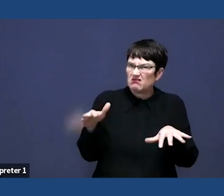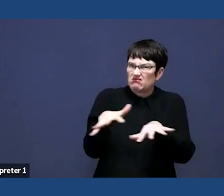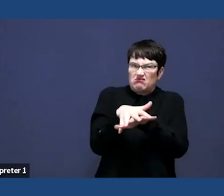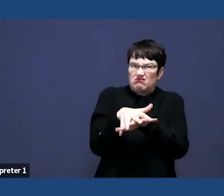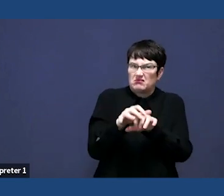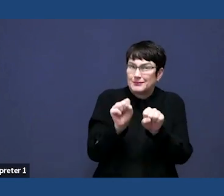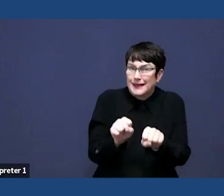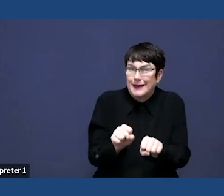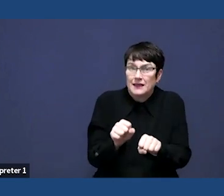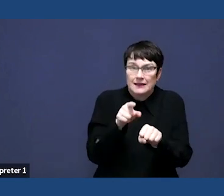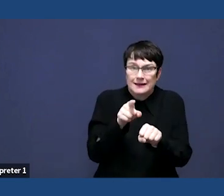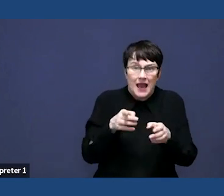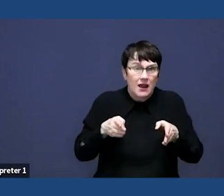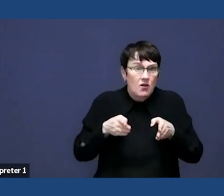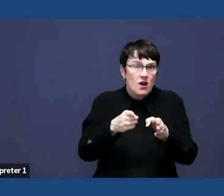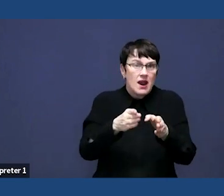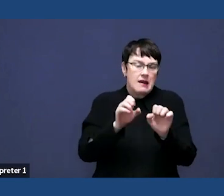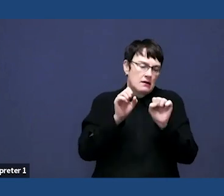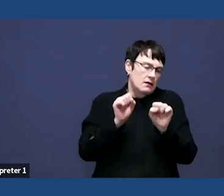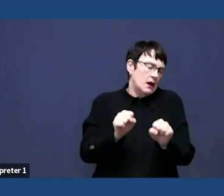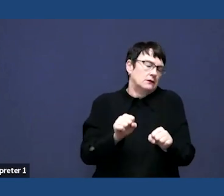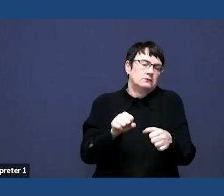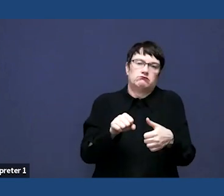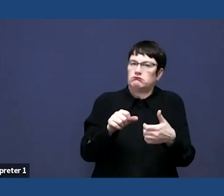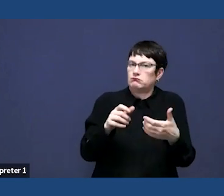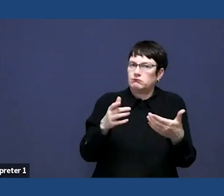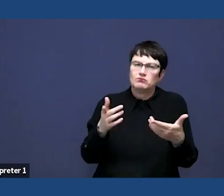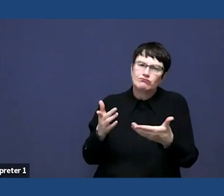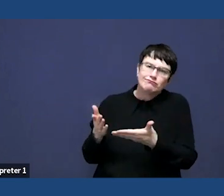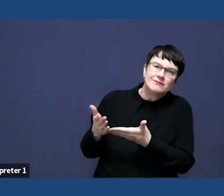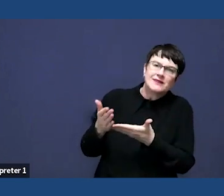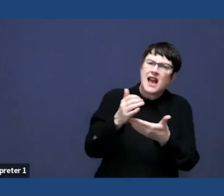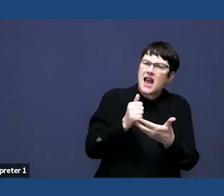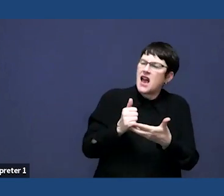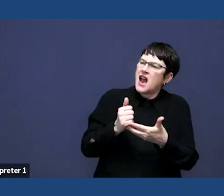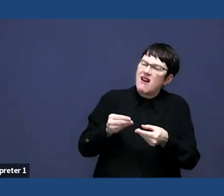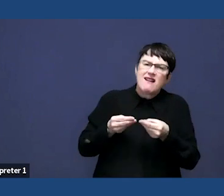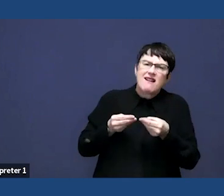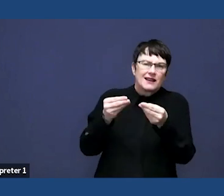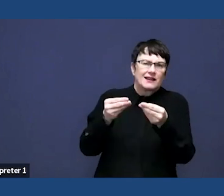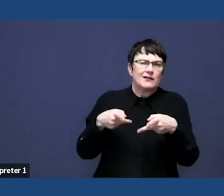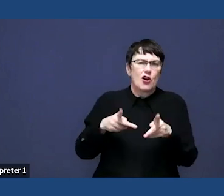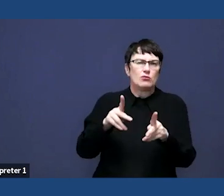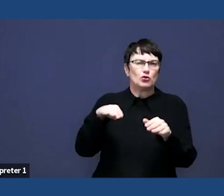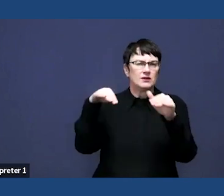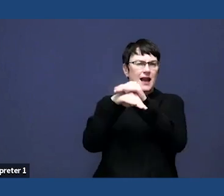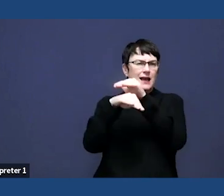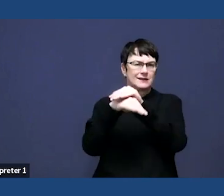to reasonable accommodations, when they really promote a culture of normalizing access needs,